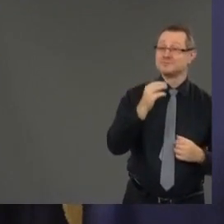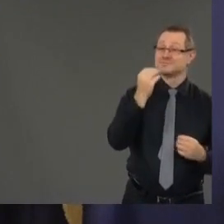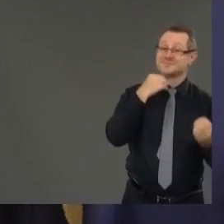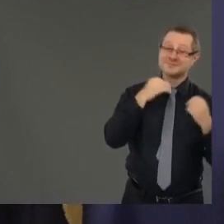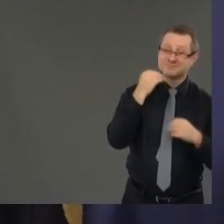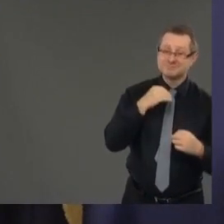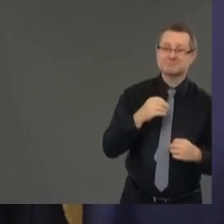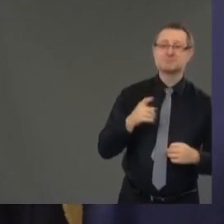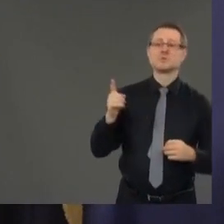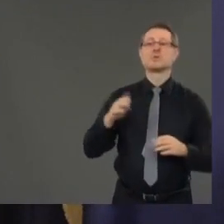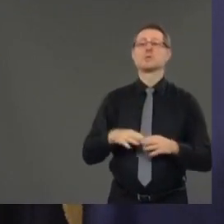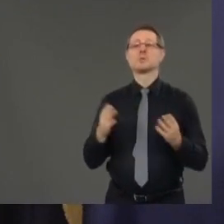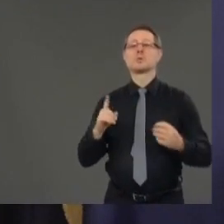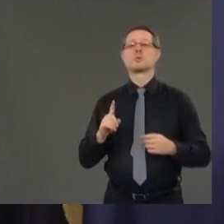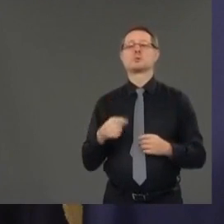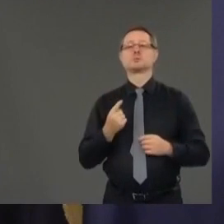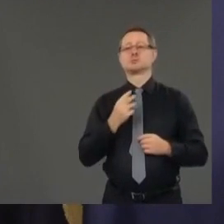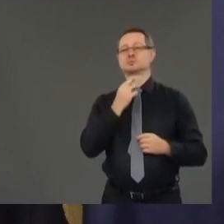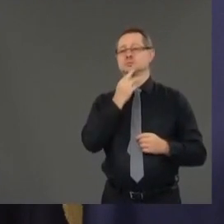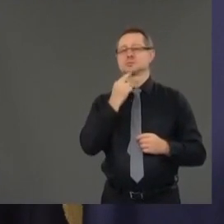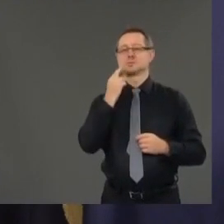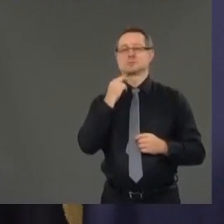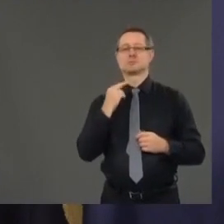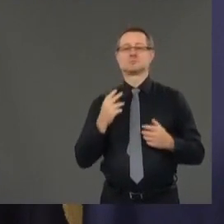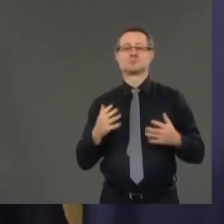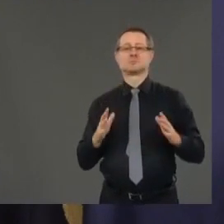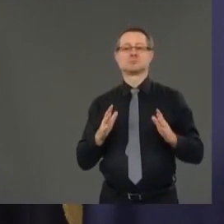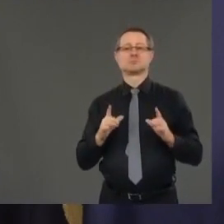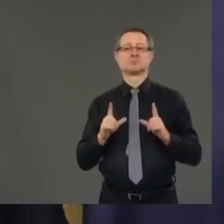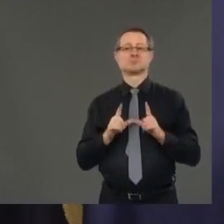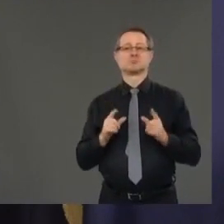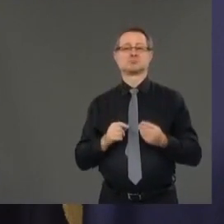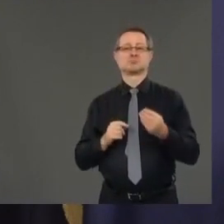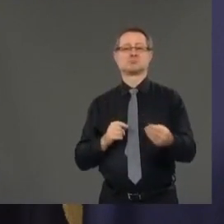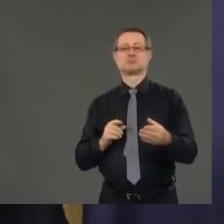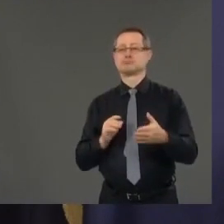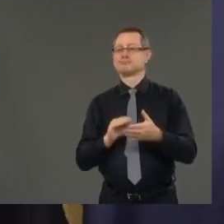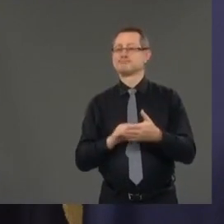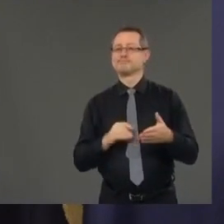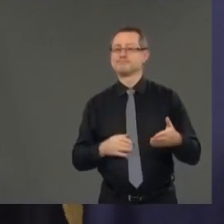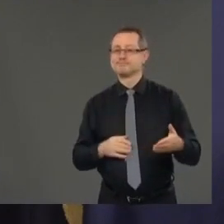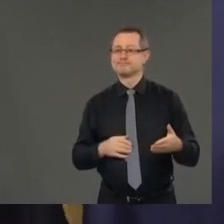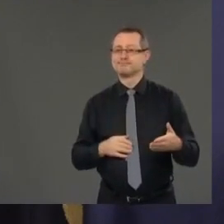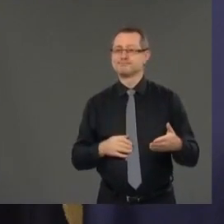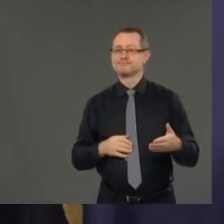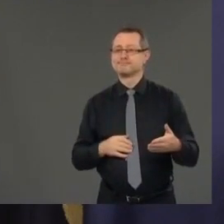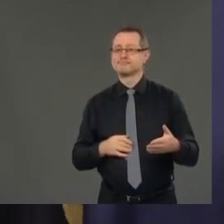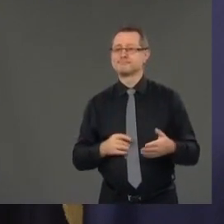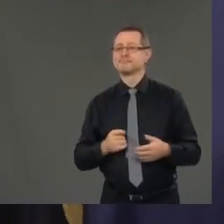THEY OPENED JUST THE RESTAURANT